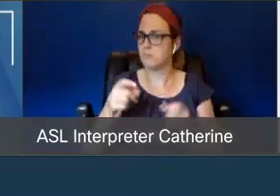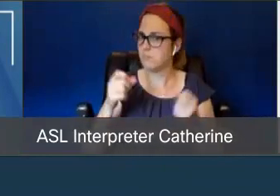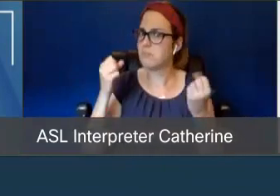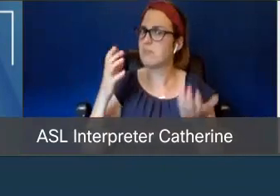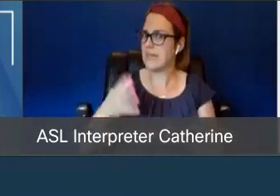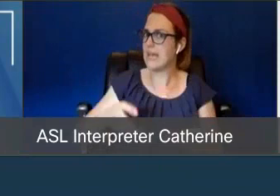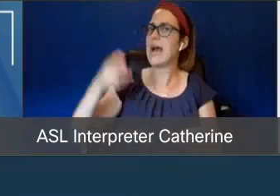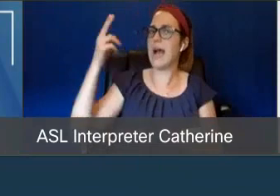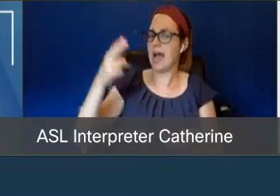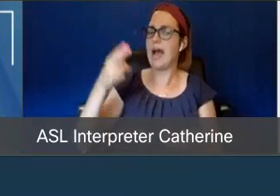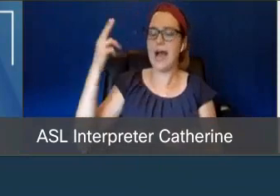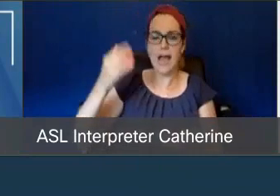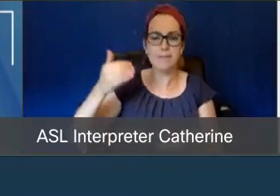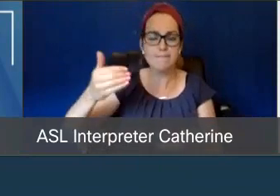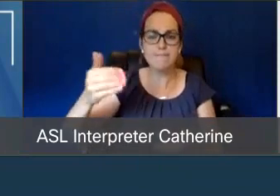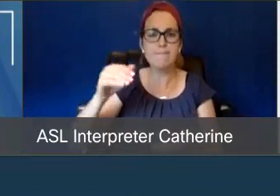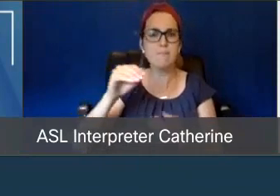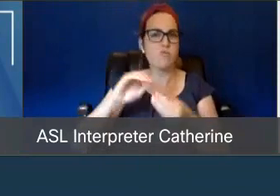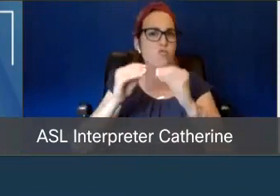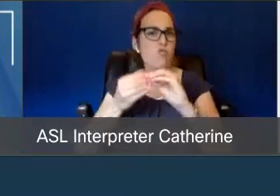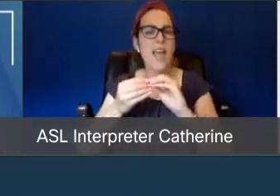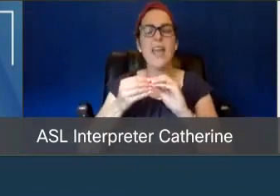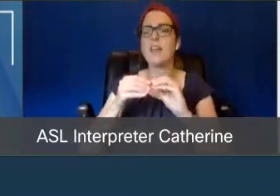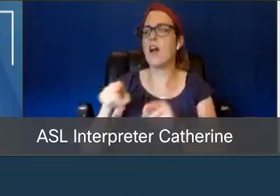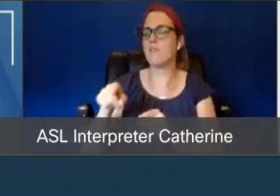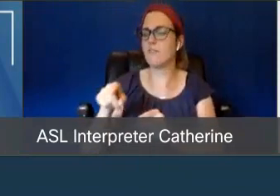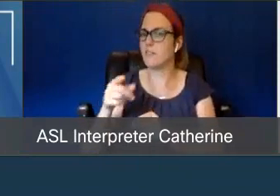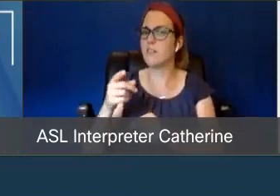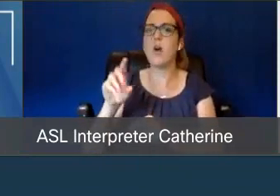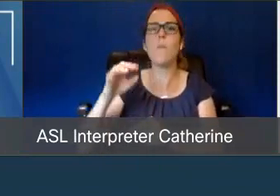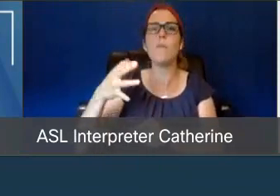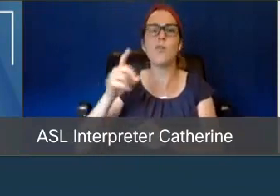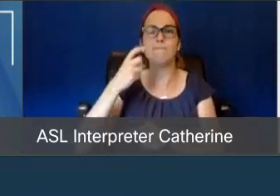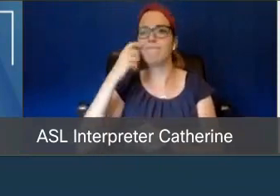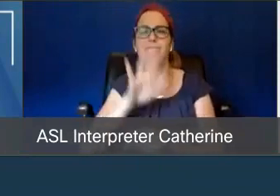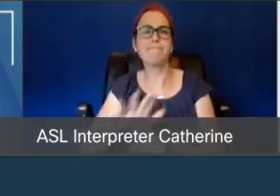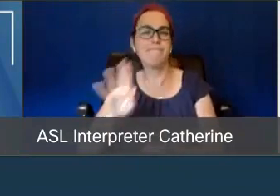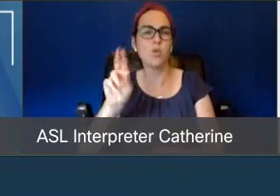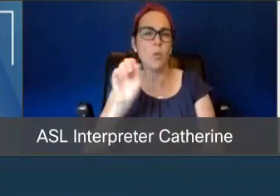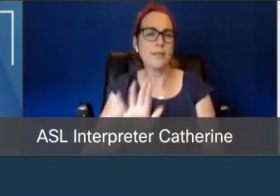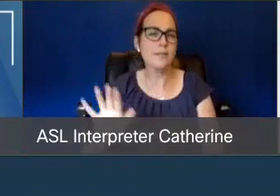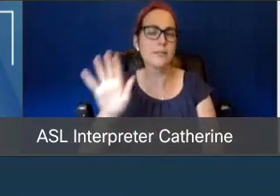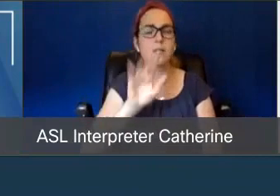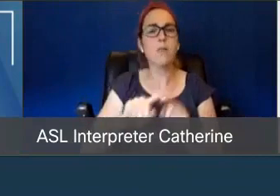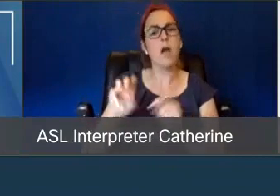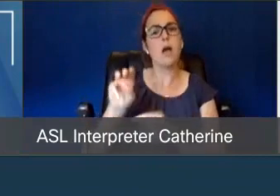among drug court participants nationally but there are gaps in the availability of medication assisted treatment in many direct court programs.